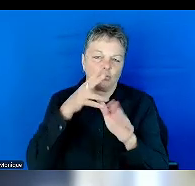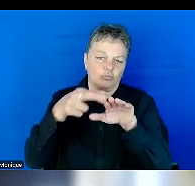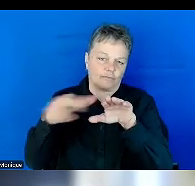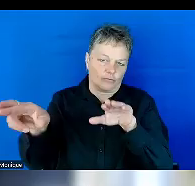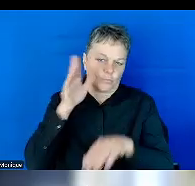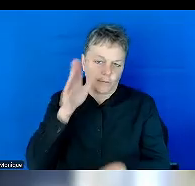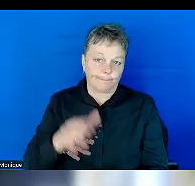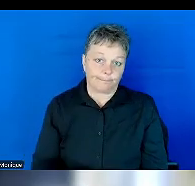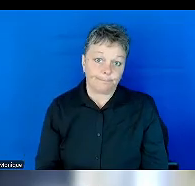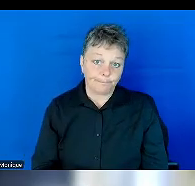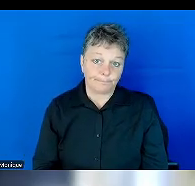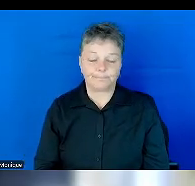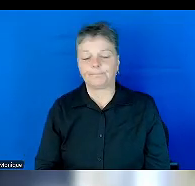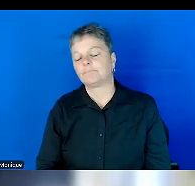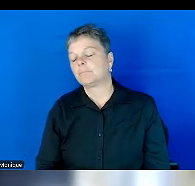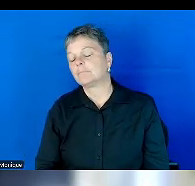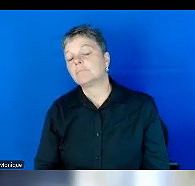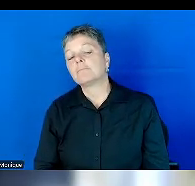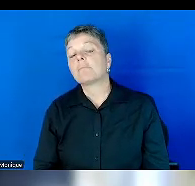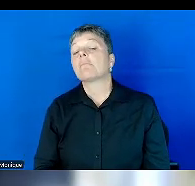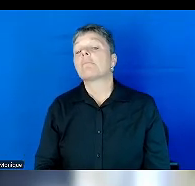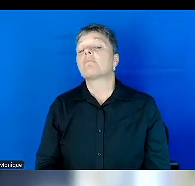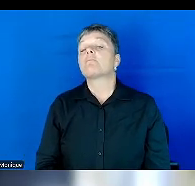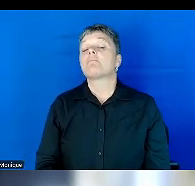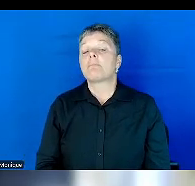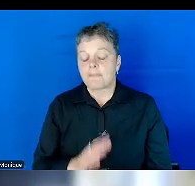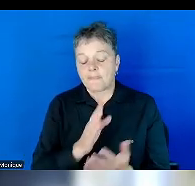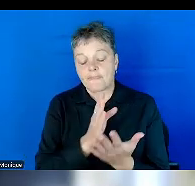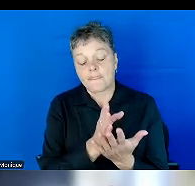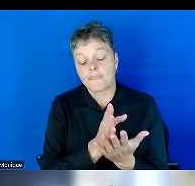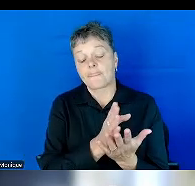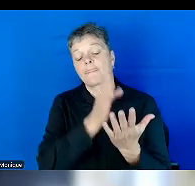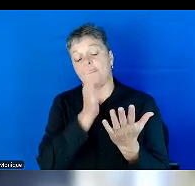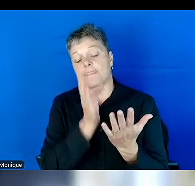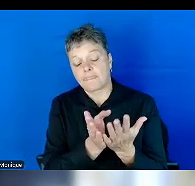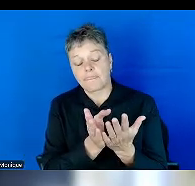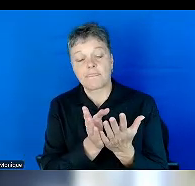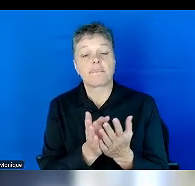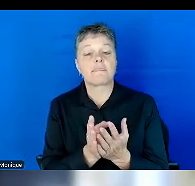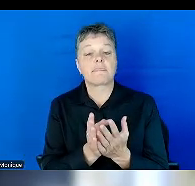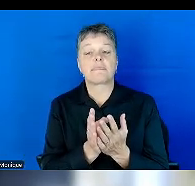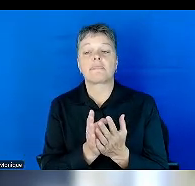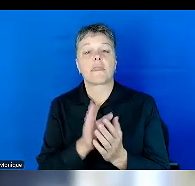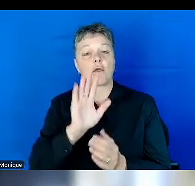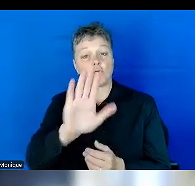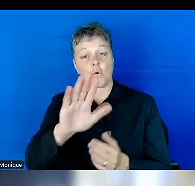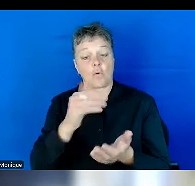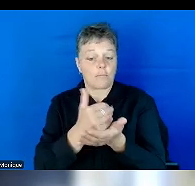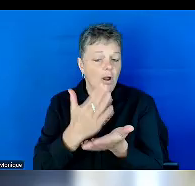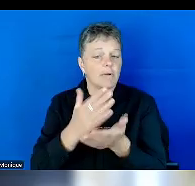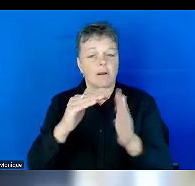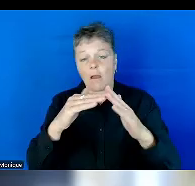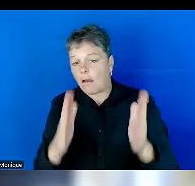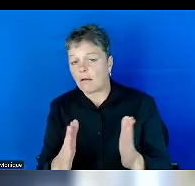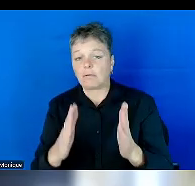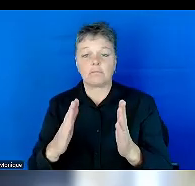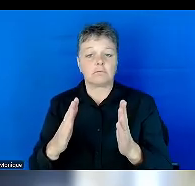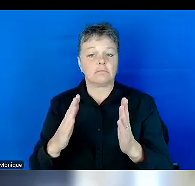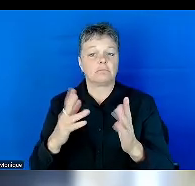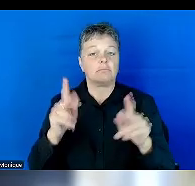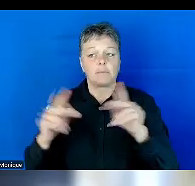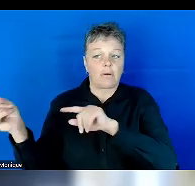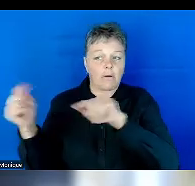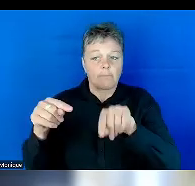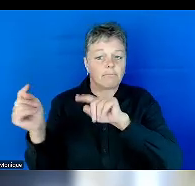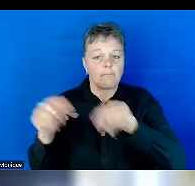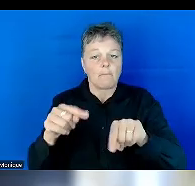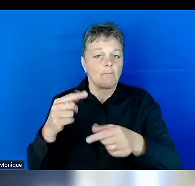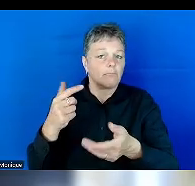We also give advice on home care and attendance services. This is where um a personal support